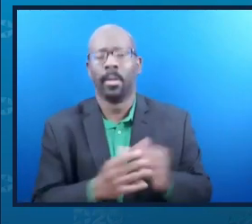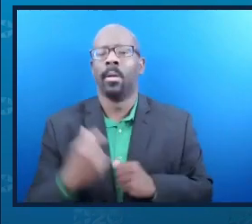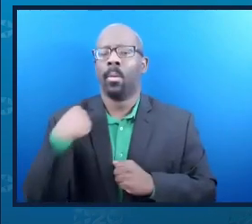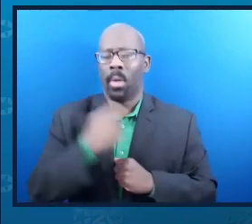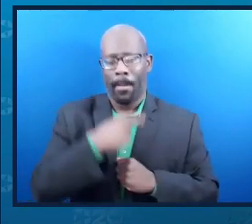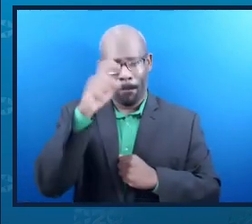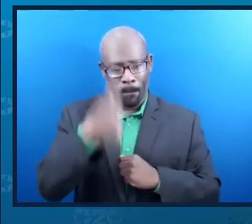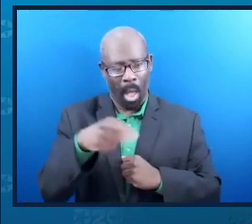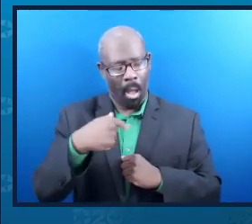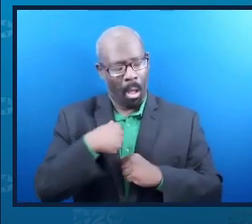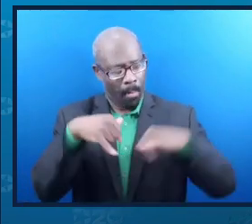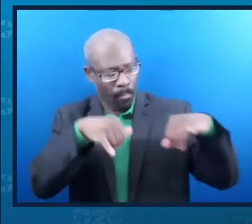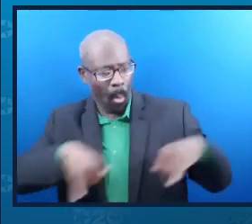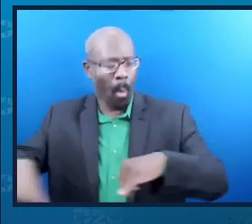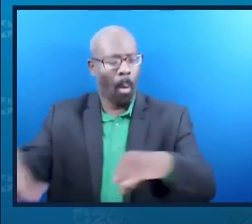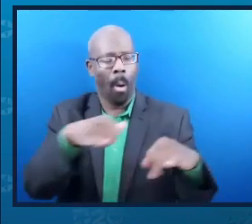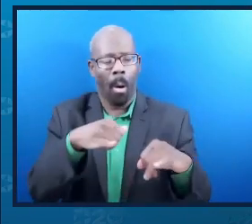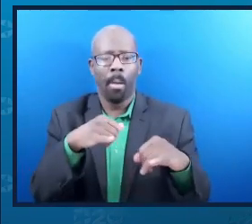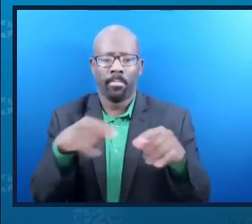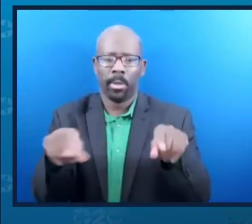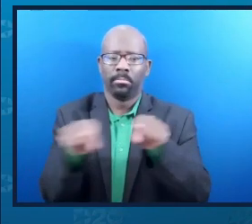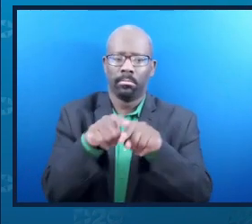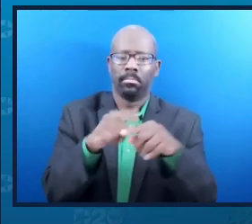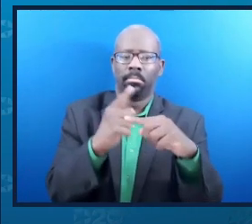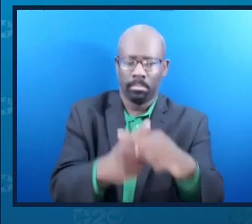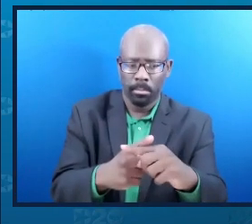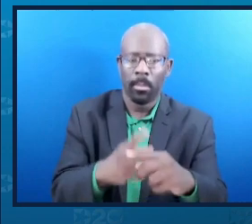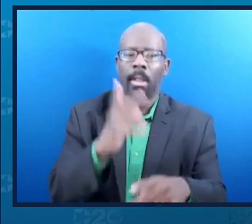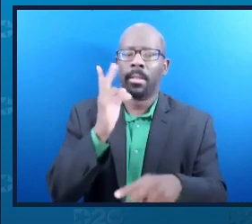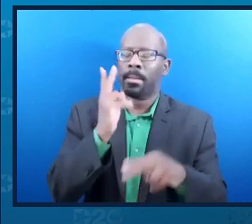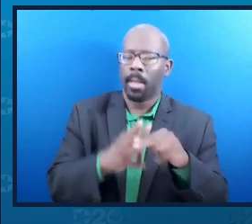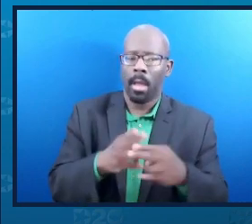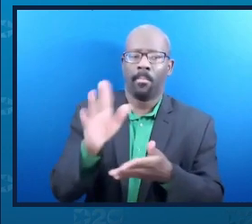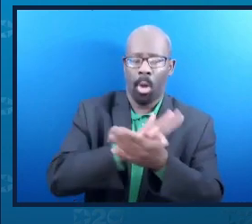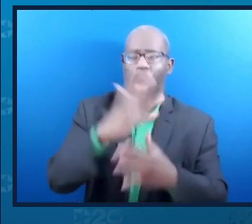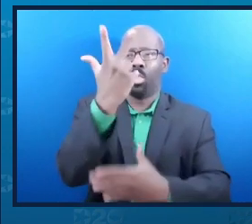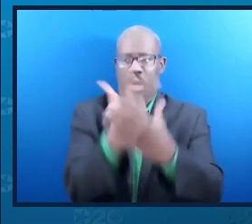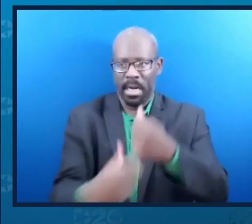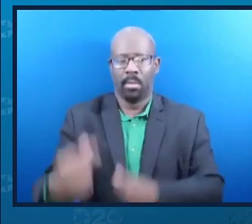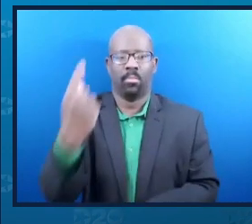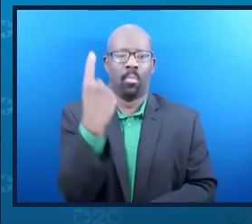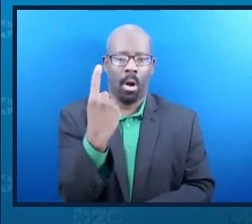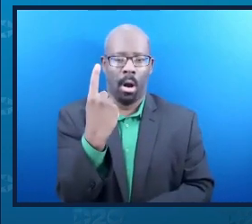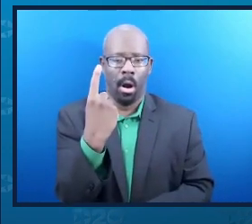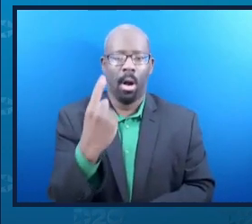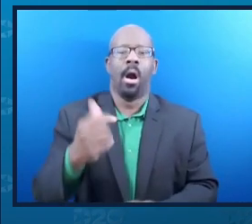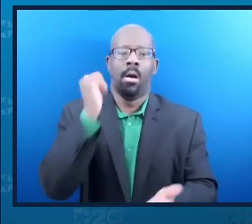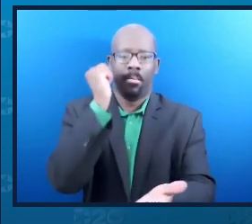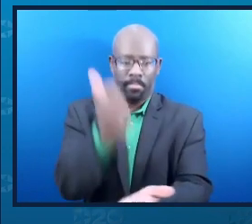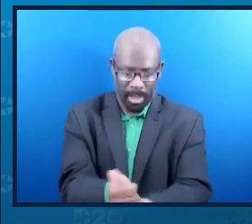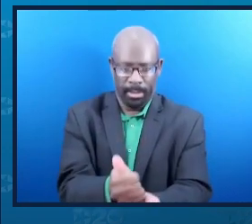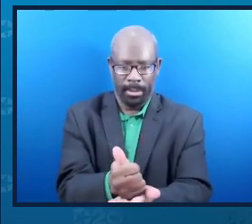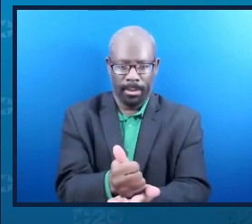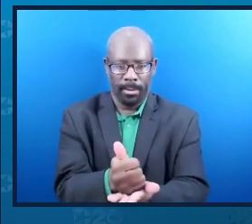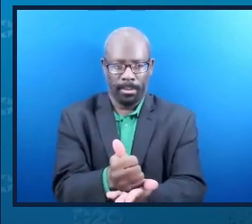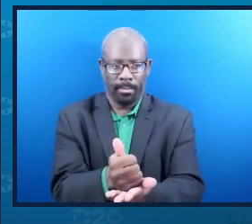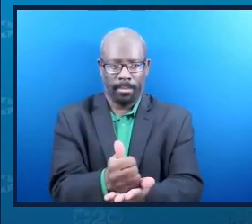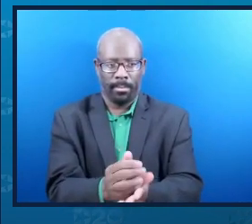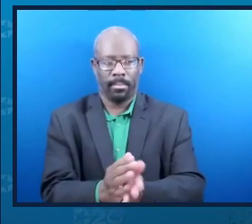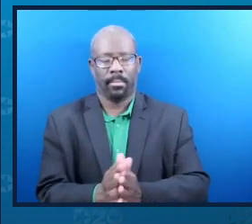OF THE HOLY TRINITY WE PRAY,